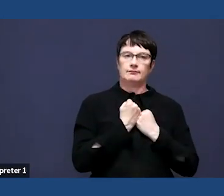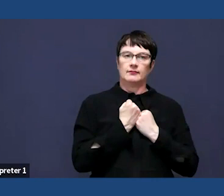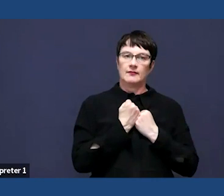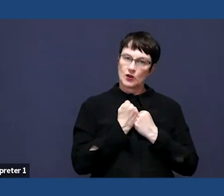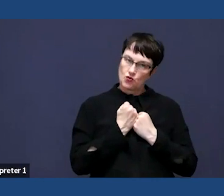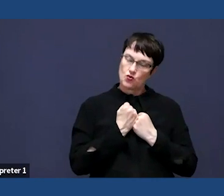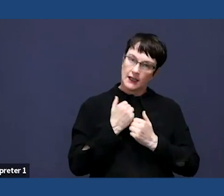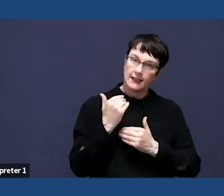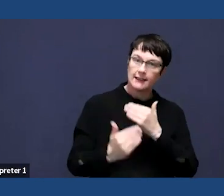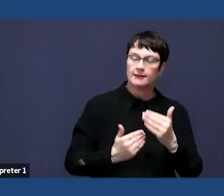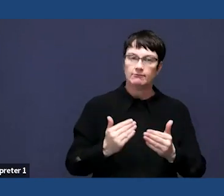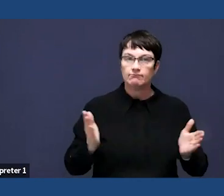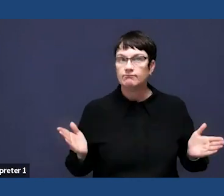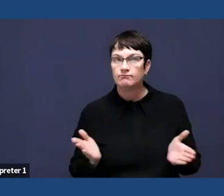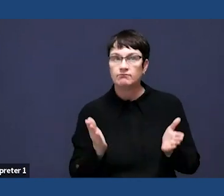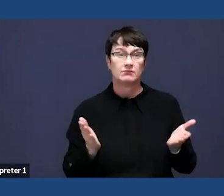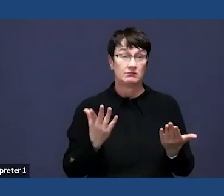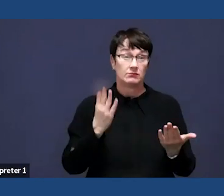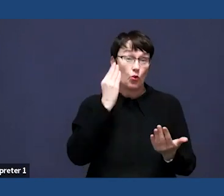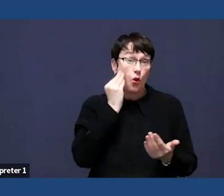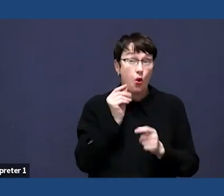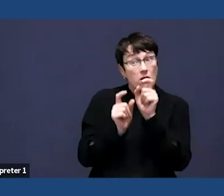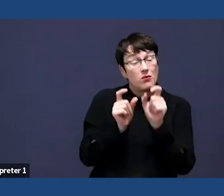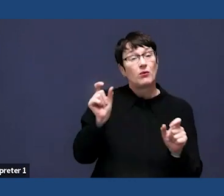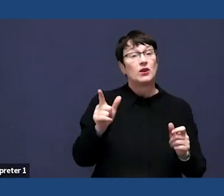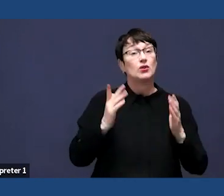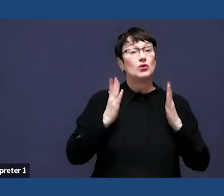people's human rights as they align with their business interests.